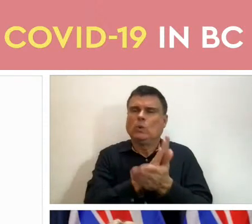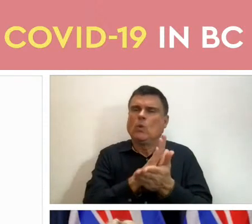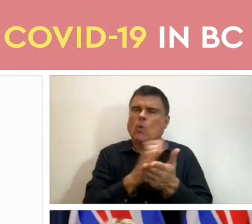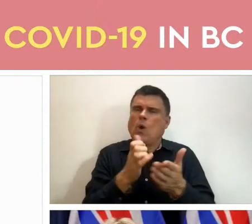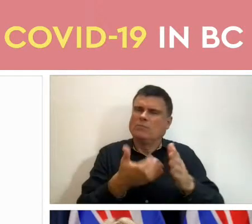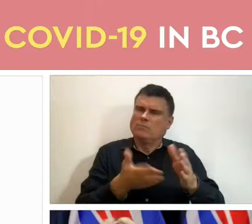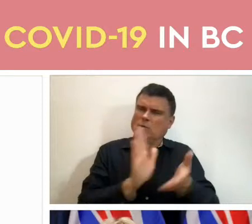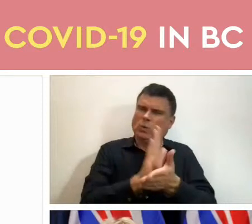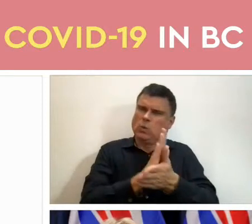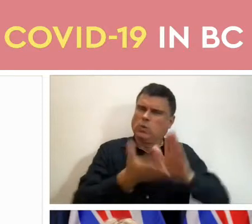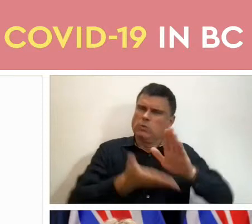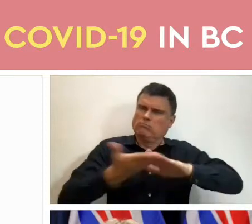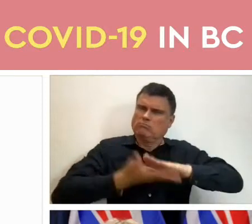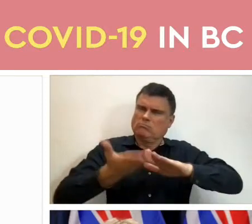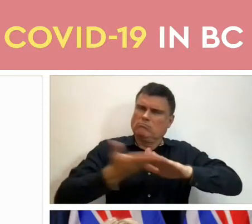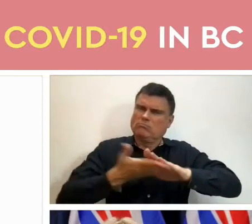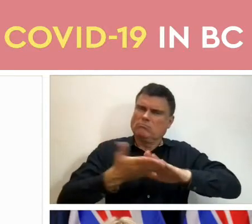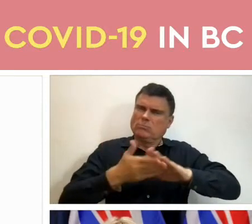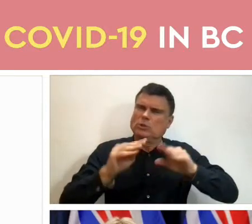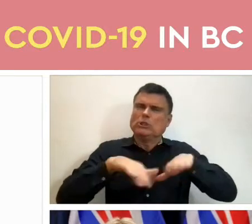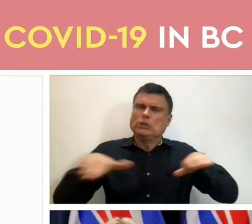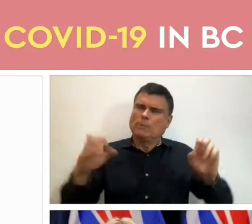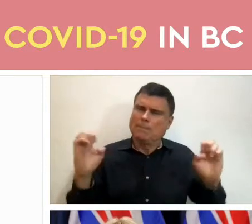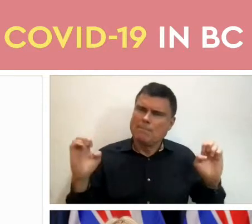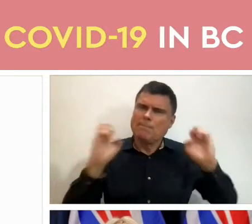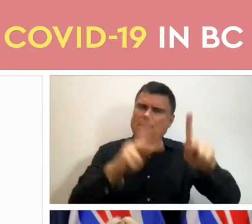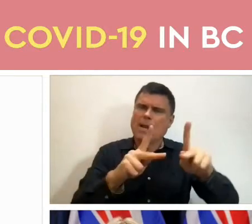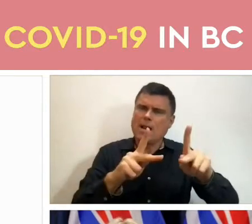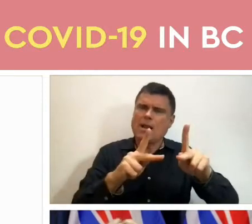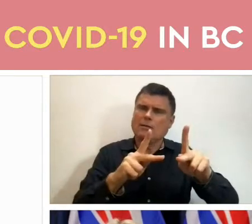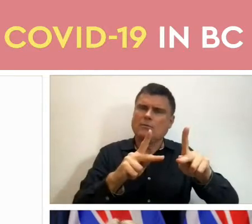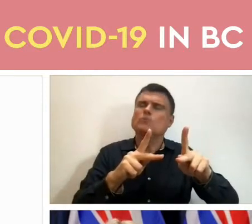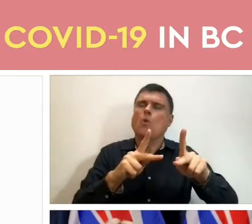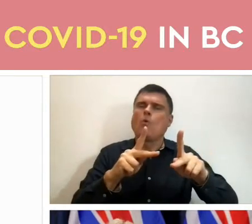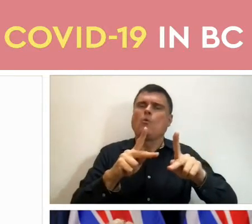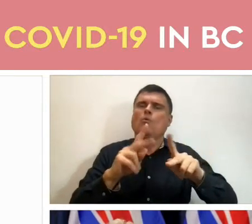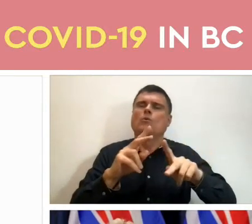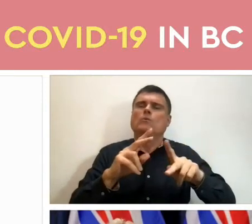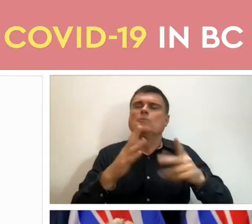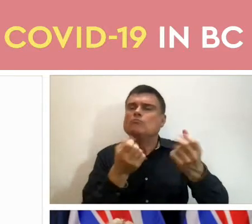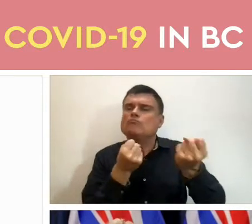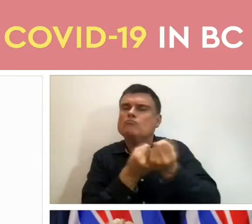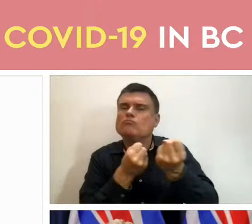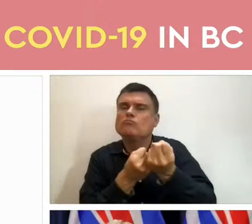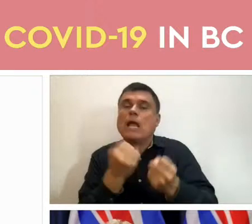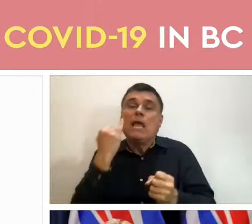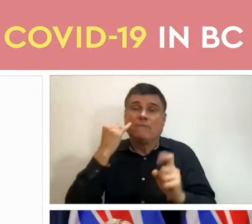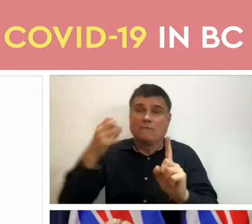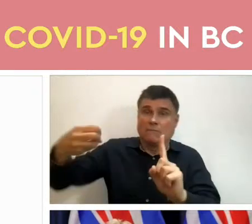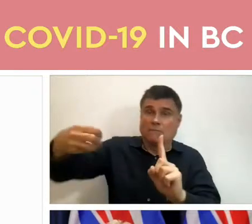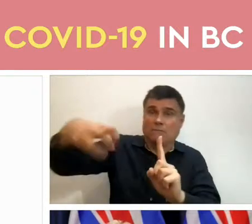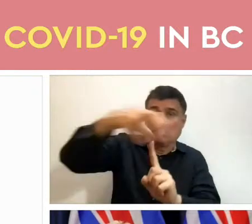families to be able to have testing after exposures so that